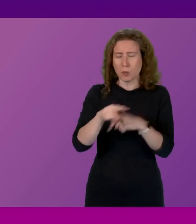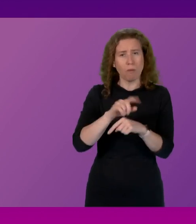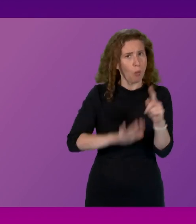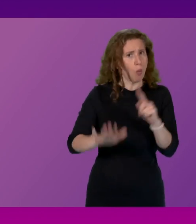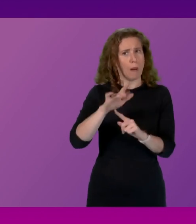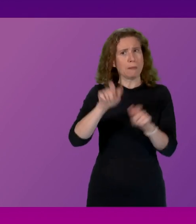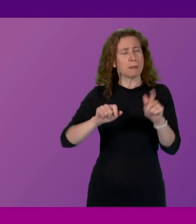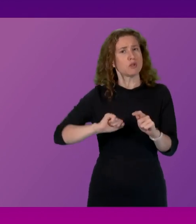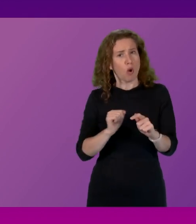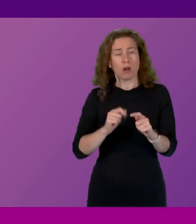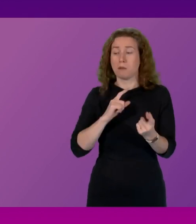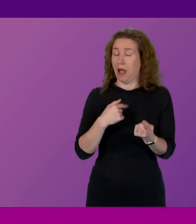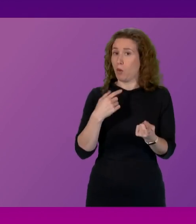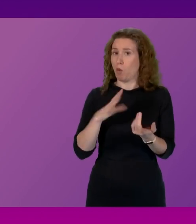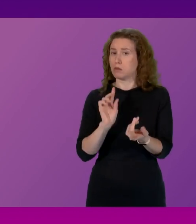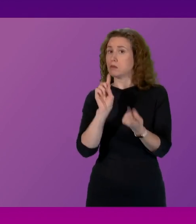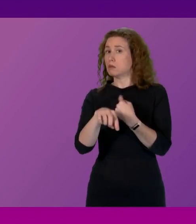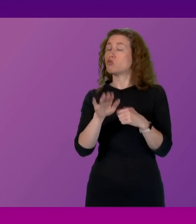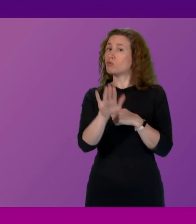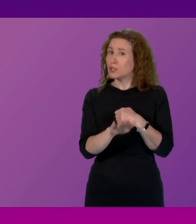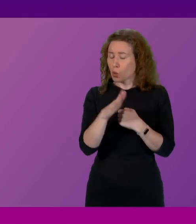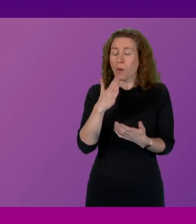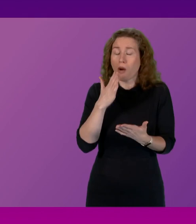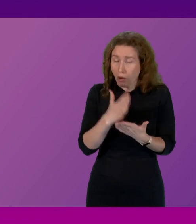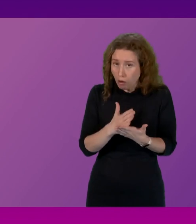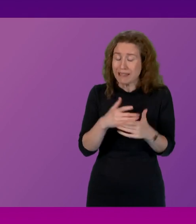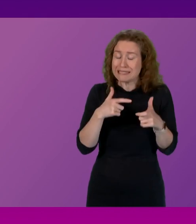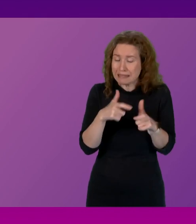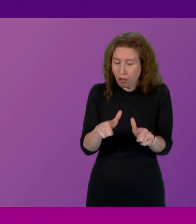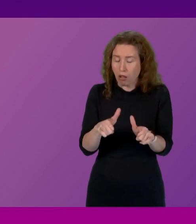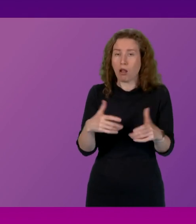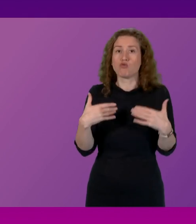Let me, in turn, try to give some assurances that we are recovering from a global pandemic.